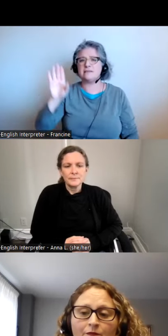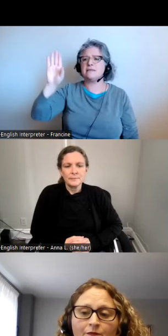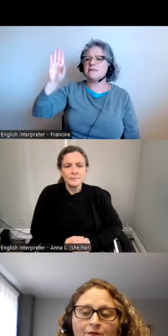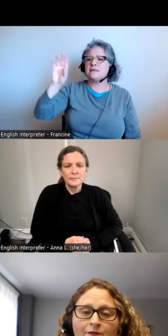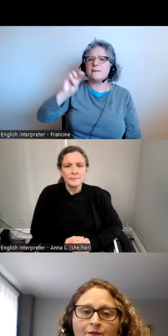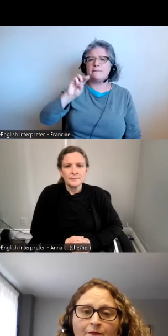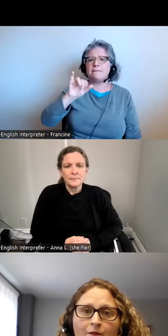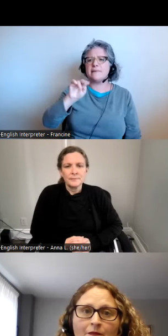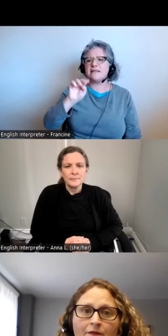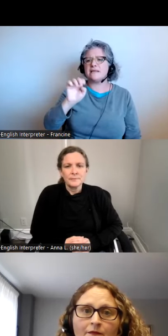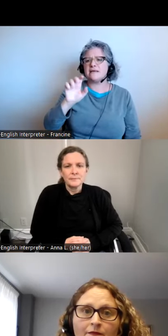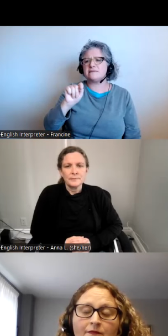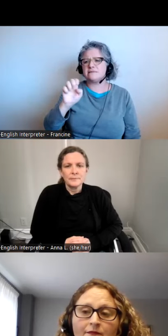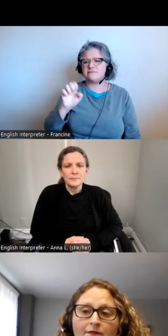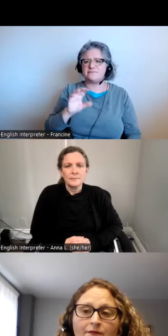» Allison Boyce: For sure. Yes. Definitely